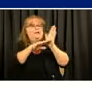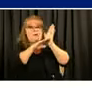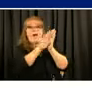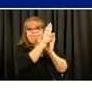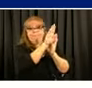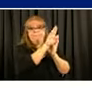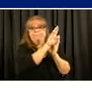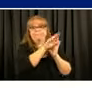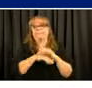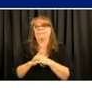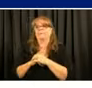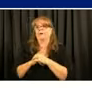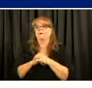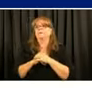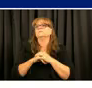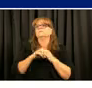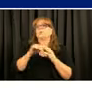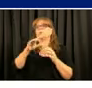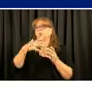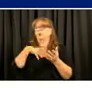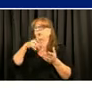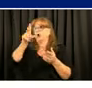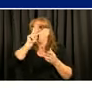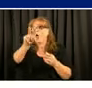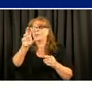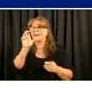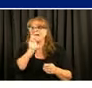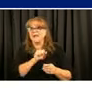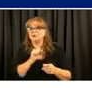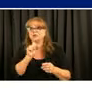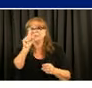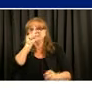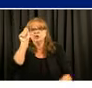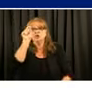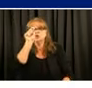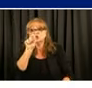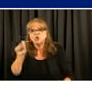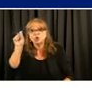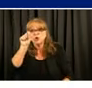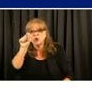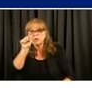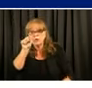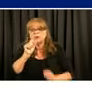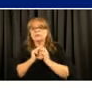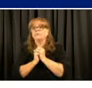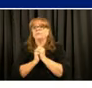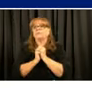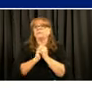talking about and what's shown in this figure is the age specific rate of disease that's occurring